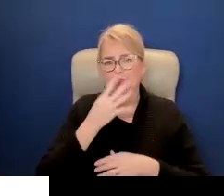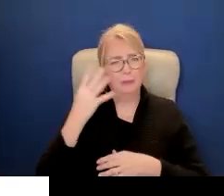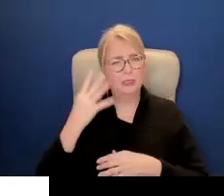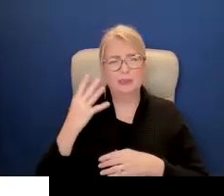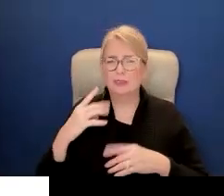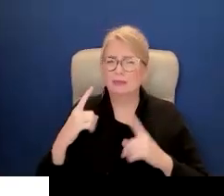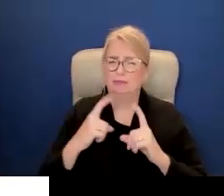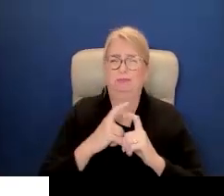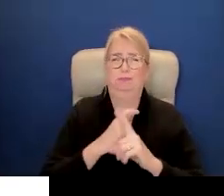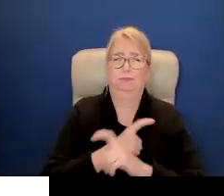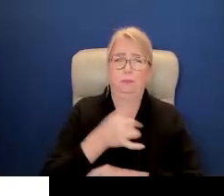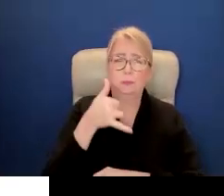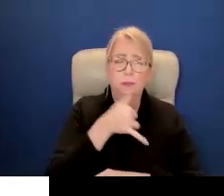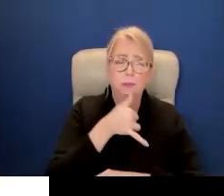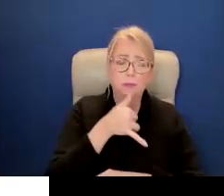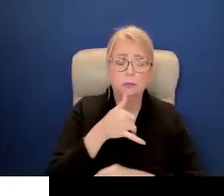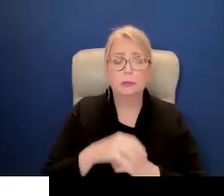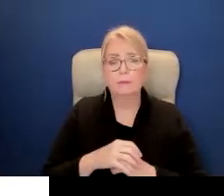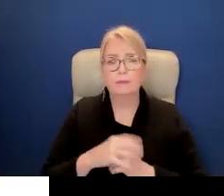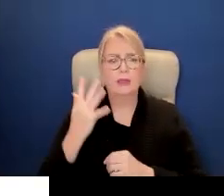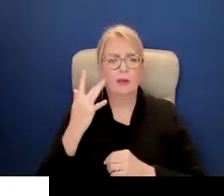They may just ask, well, why don't people just get in line?